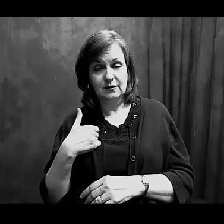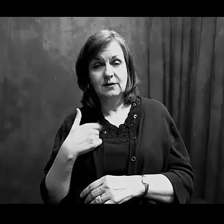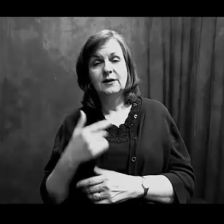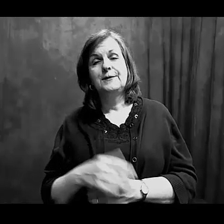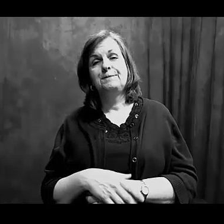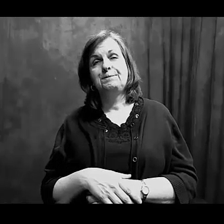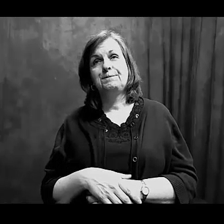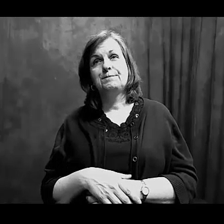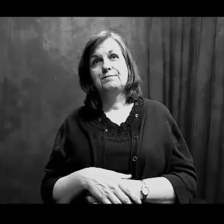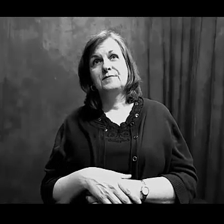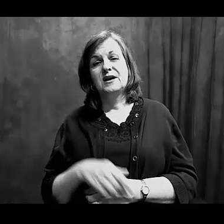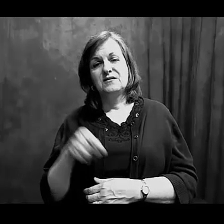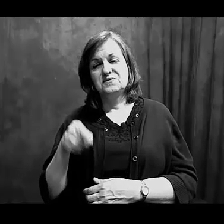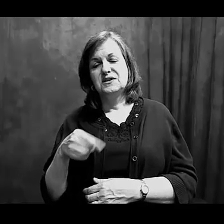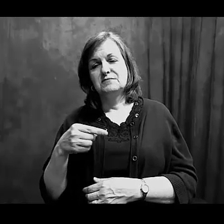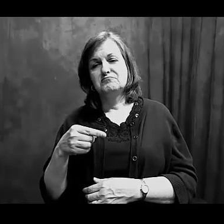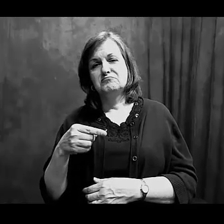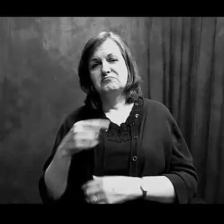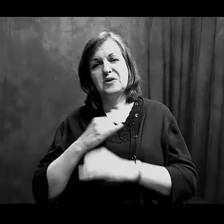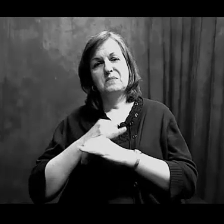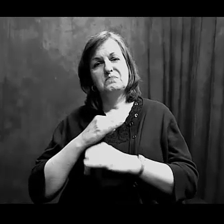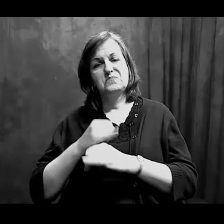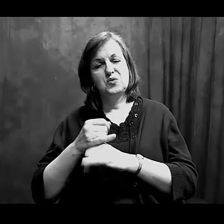so this is essentially